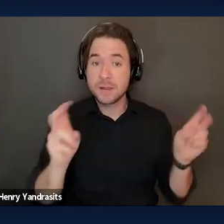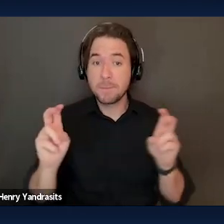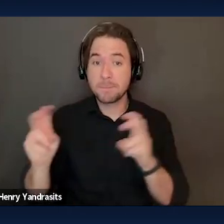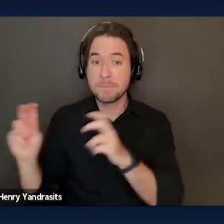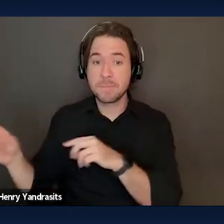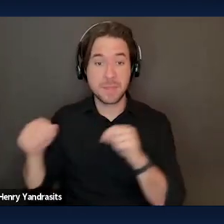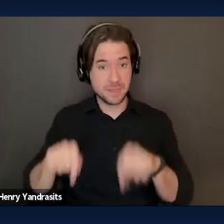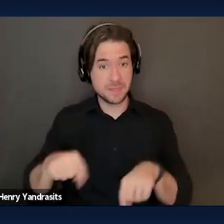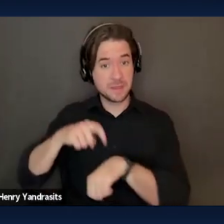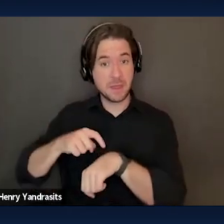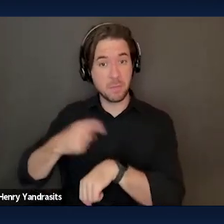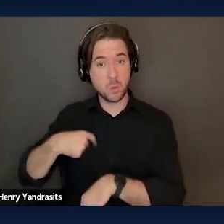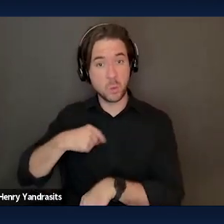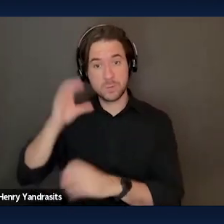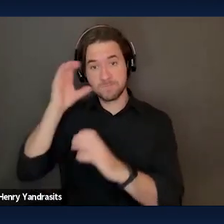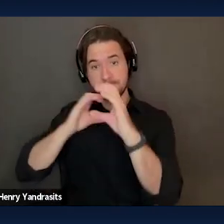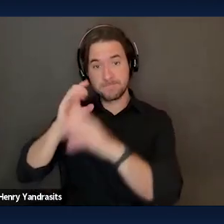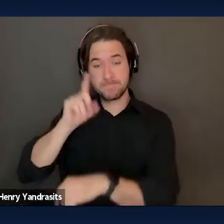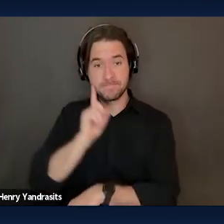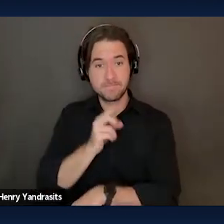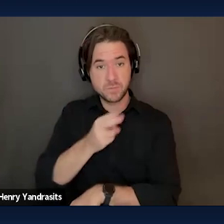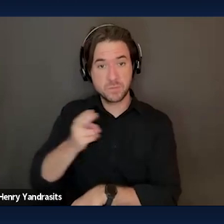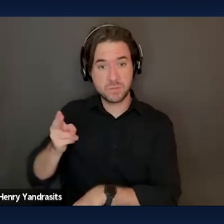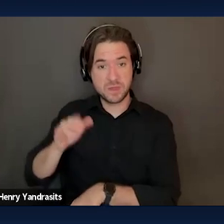Deaf and hard of hearing as the key concept.